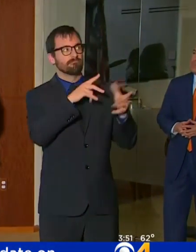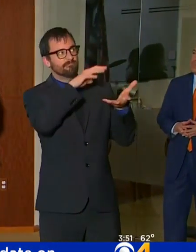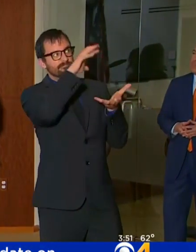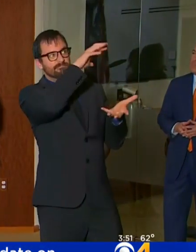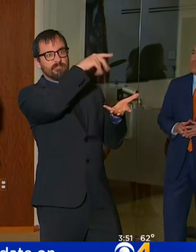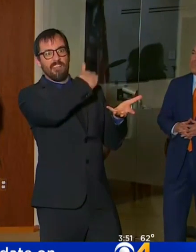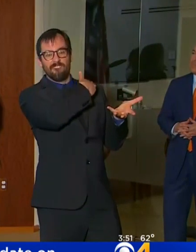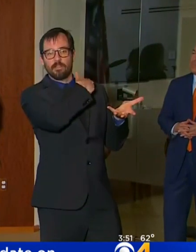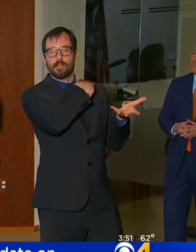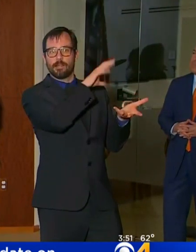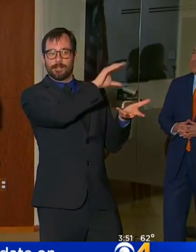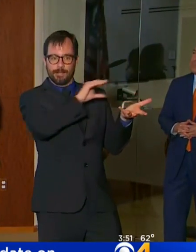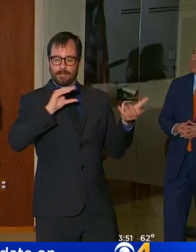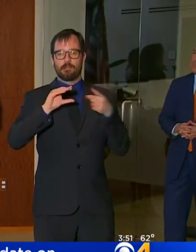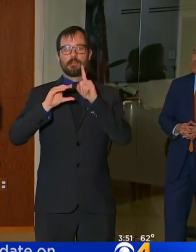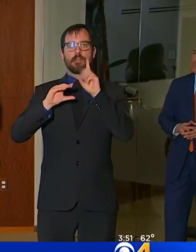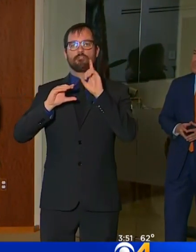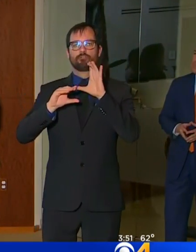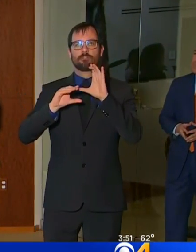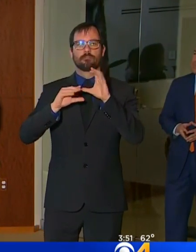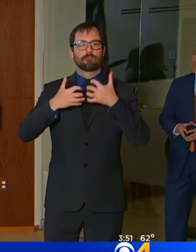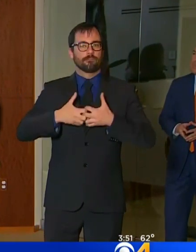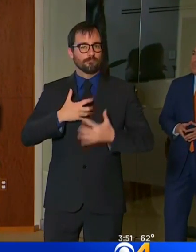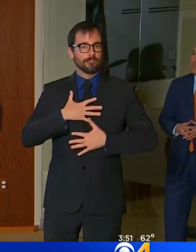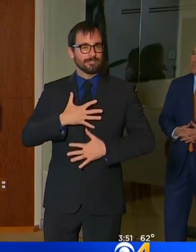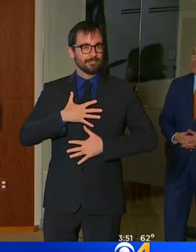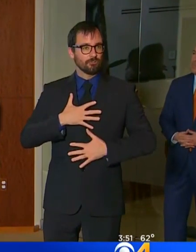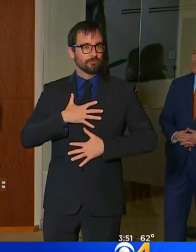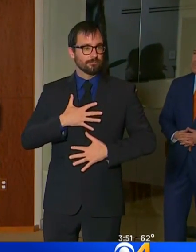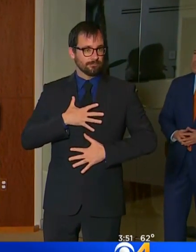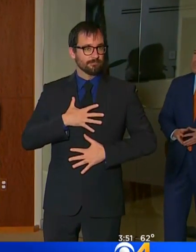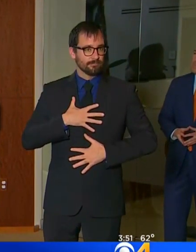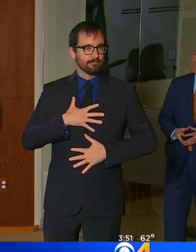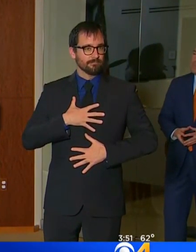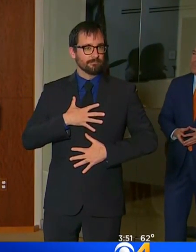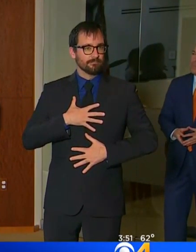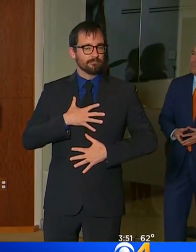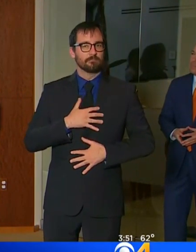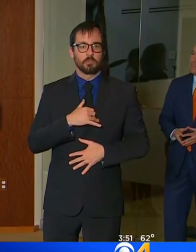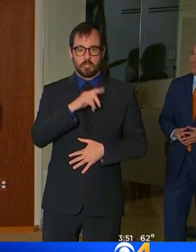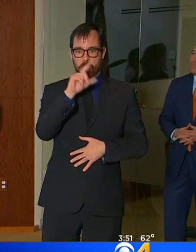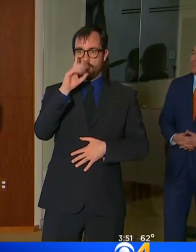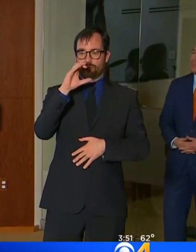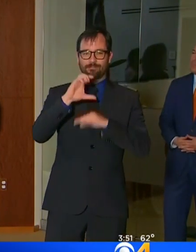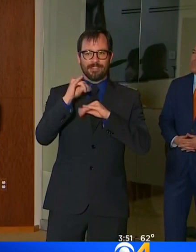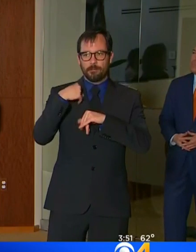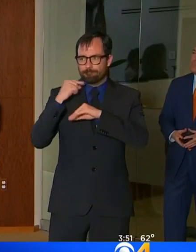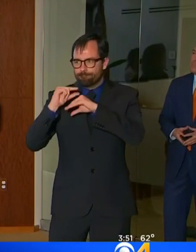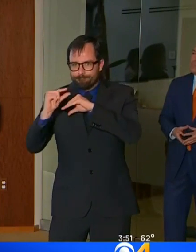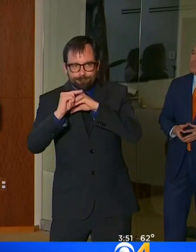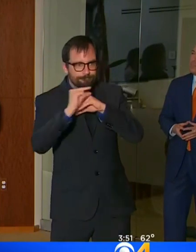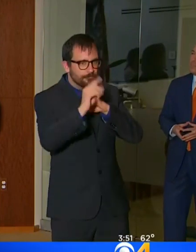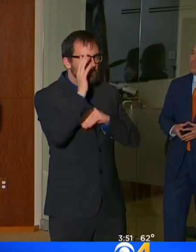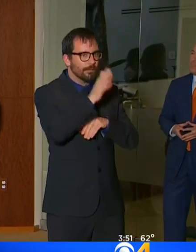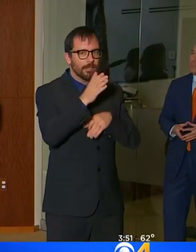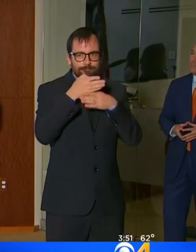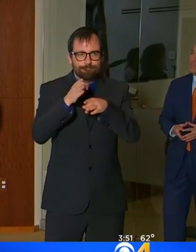AT EASTERN BANK TODAY, LET'S LISTEN. THERE ARE 3500 VENTILATORS